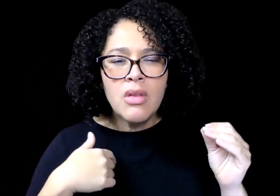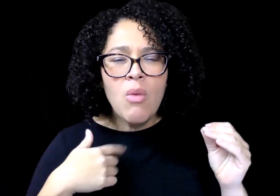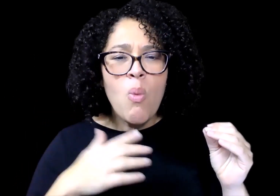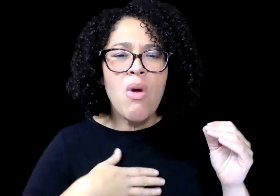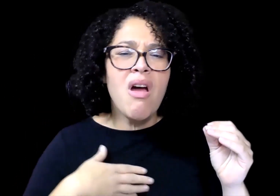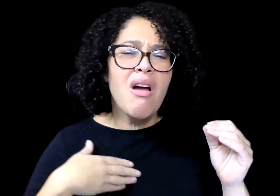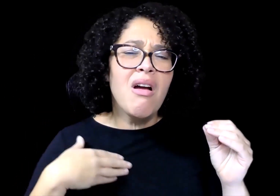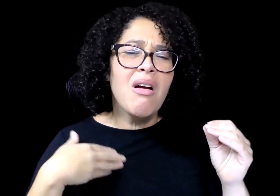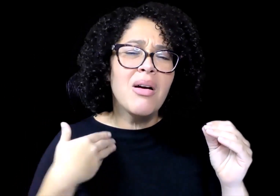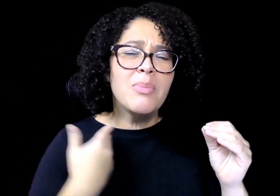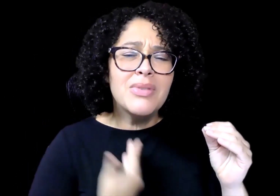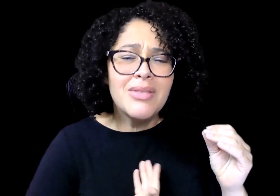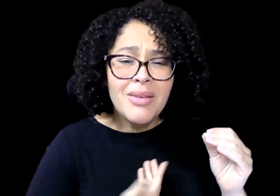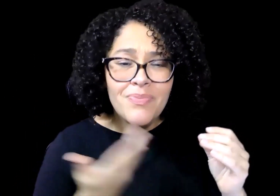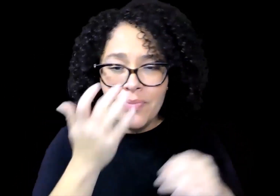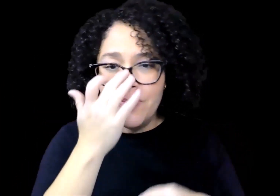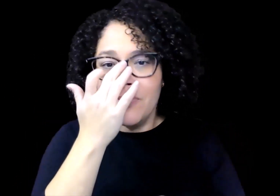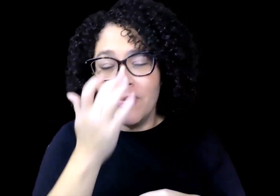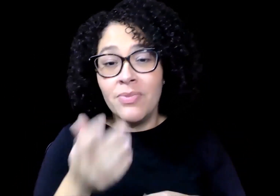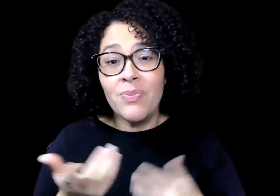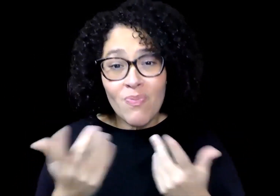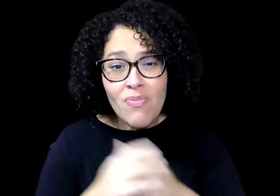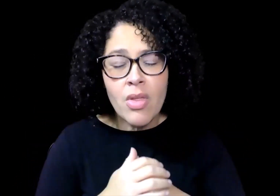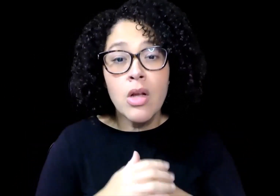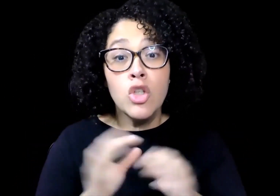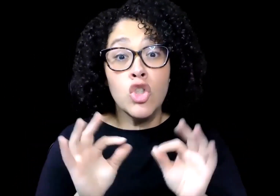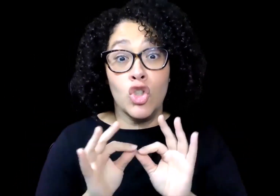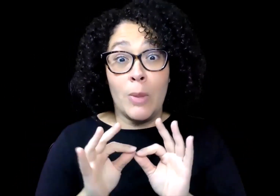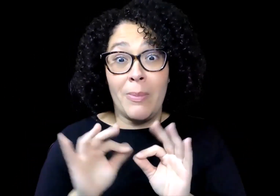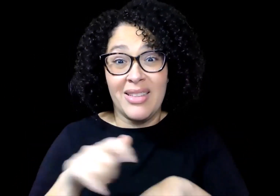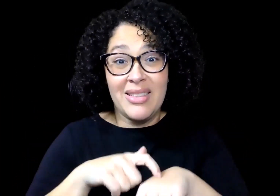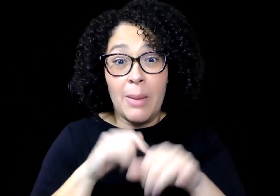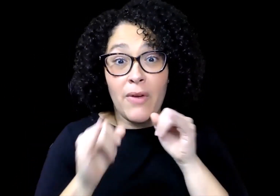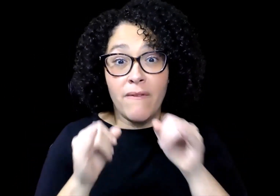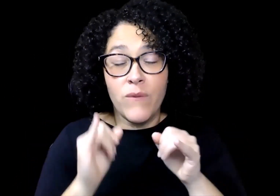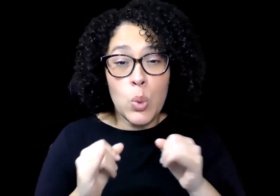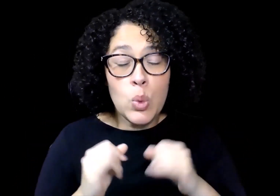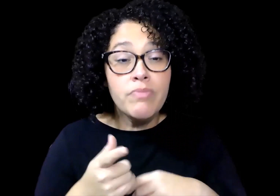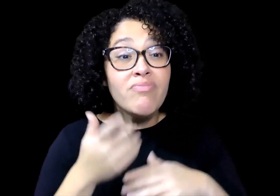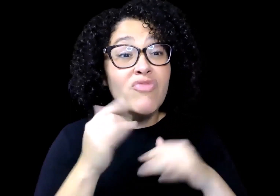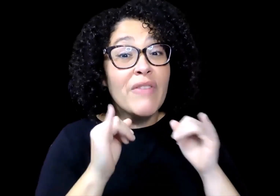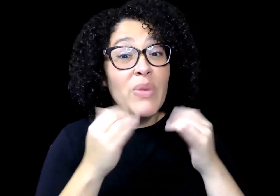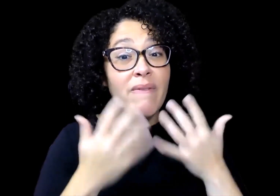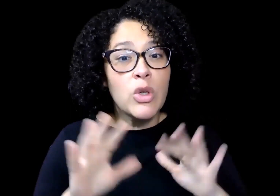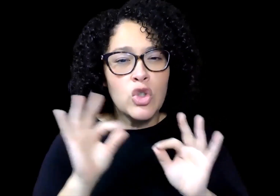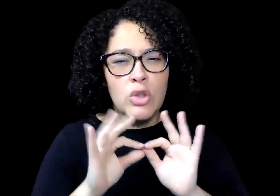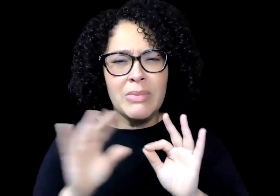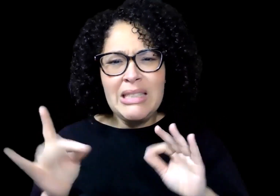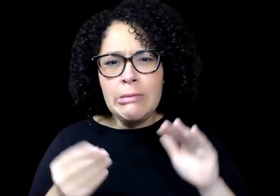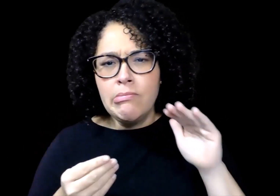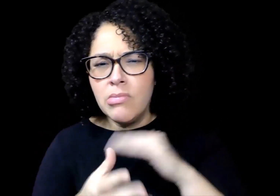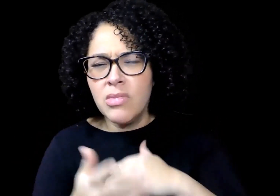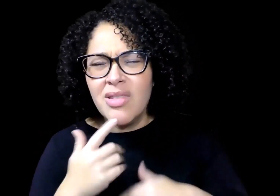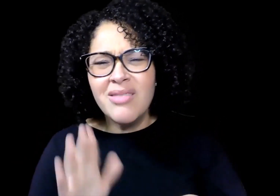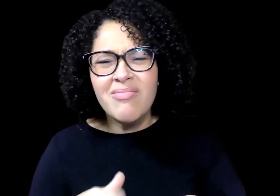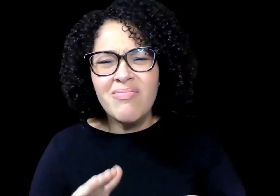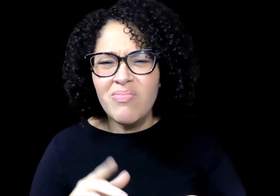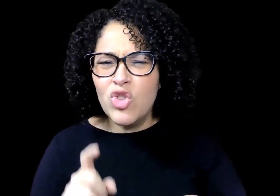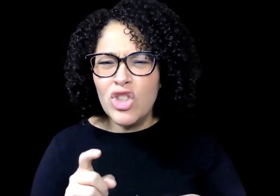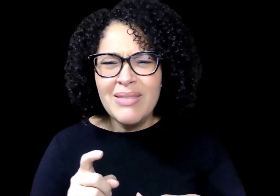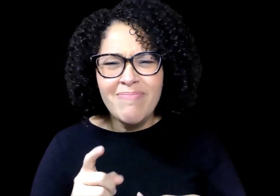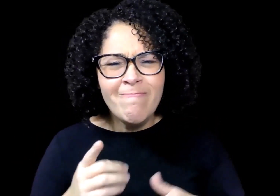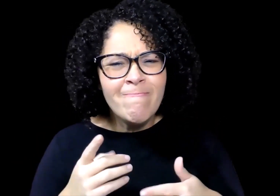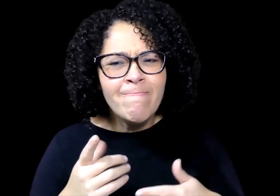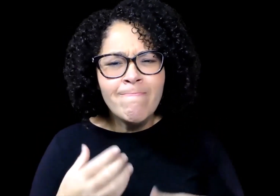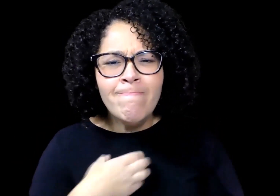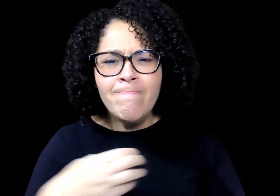and regardless of my explaining how I would manage they wouldn't accept me afterward the interpreter